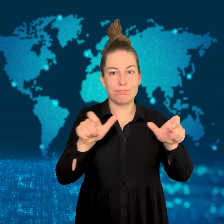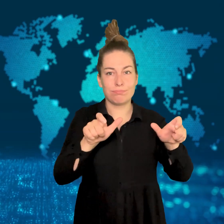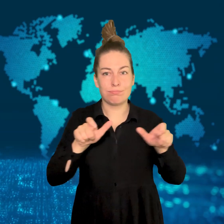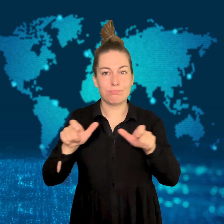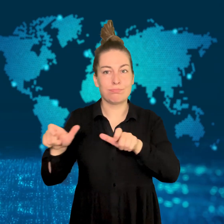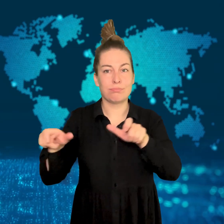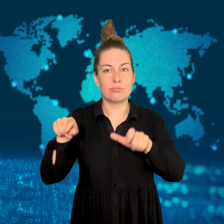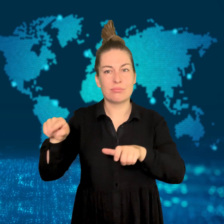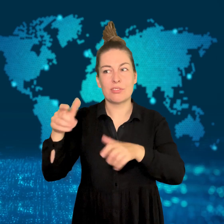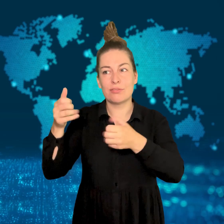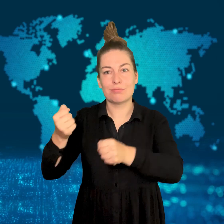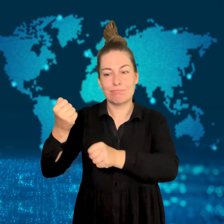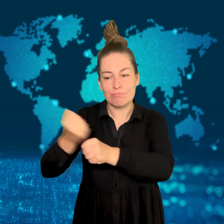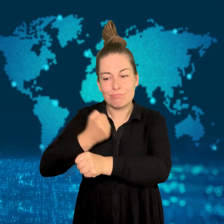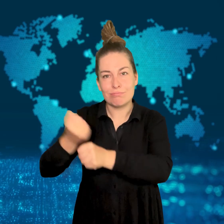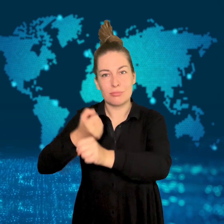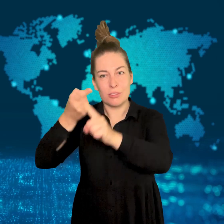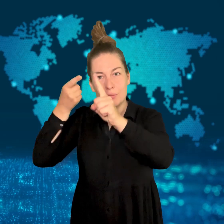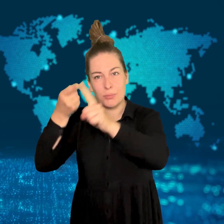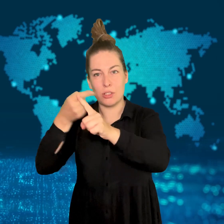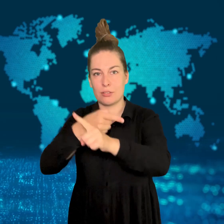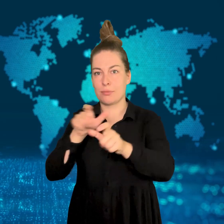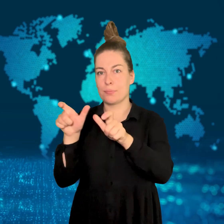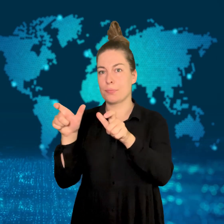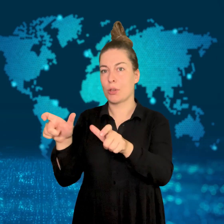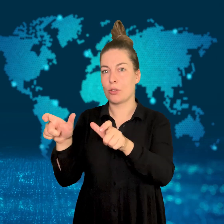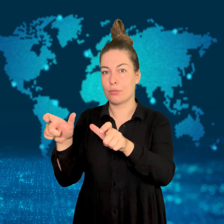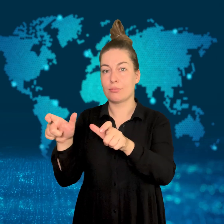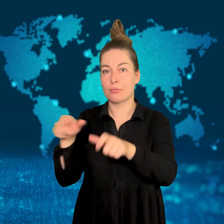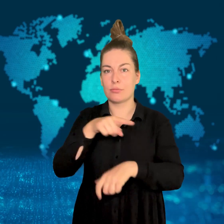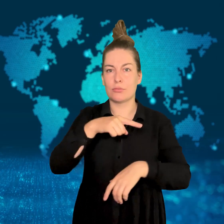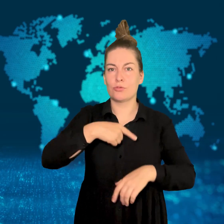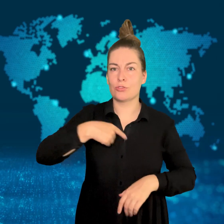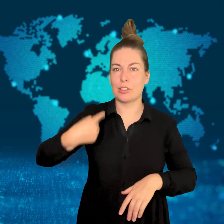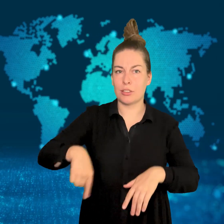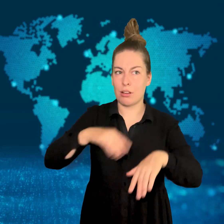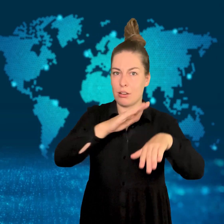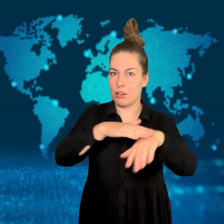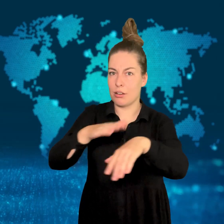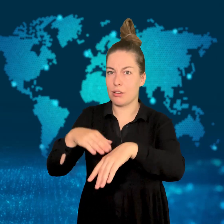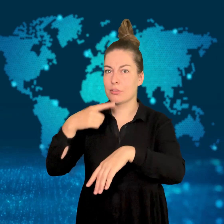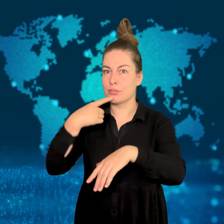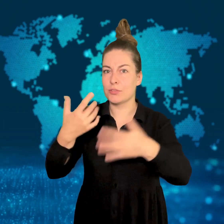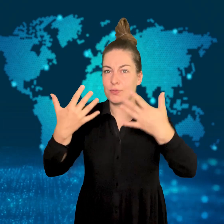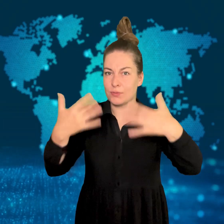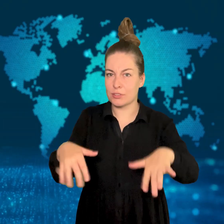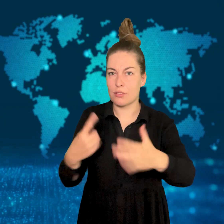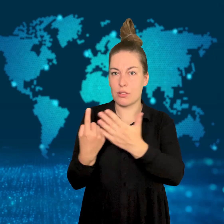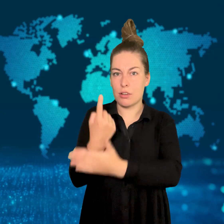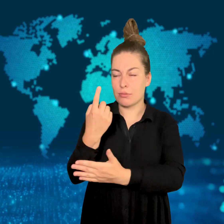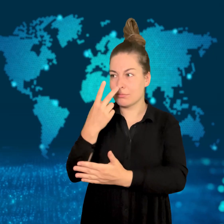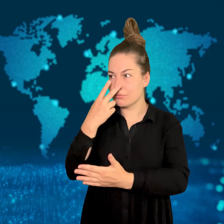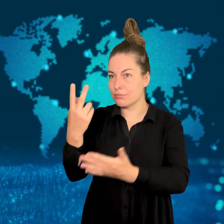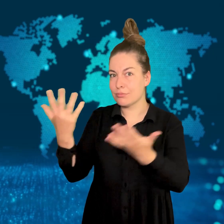block Philippine Coast Guard vessels from reaching their destination.